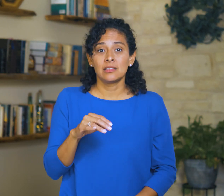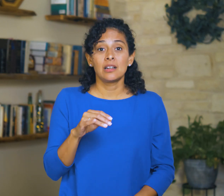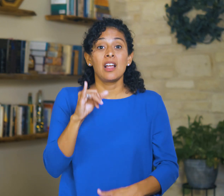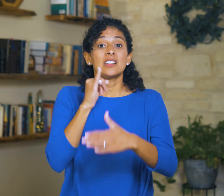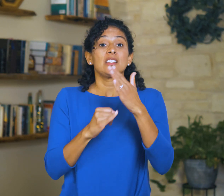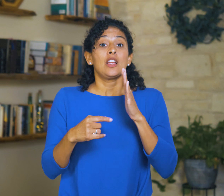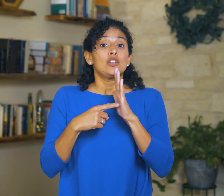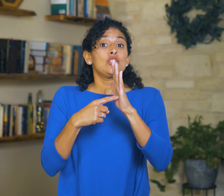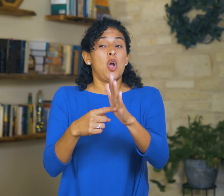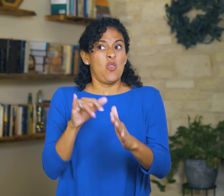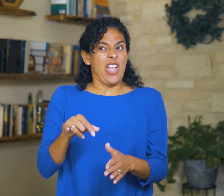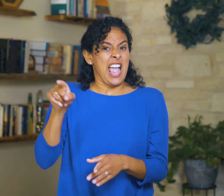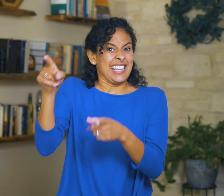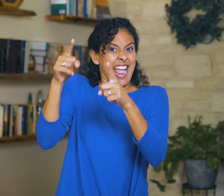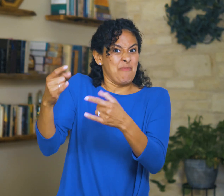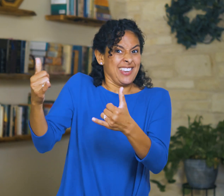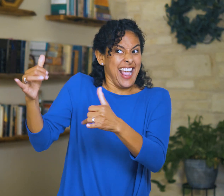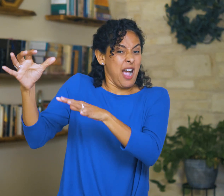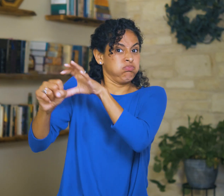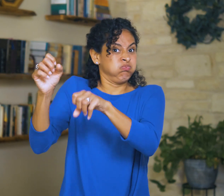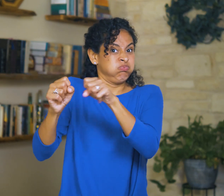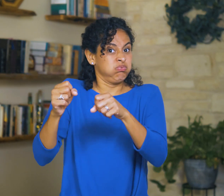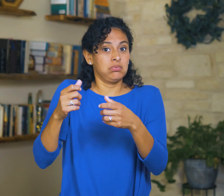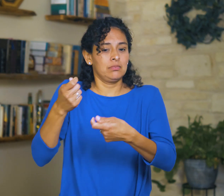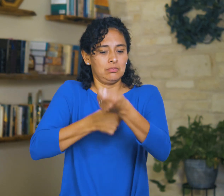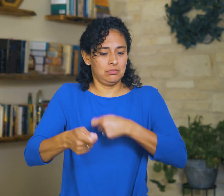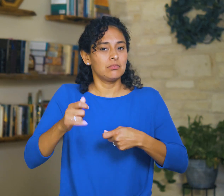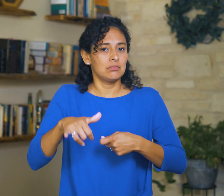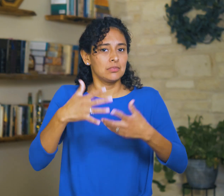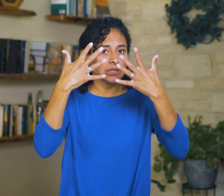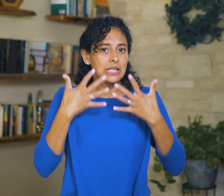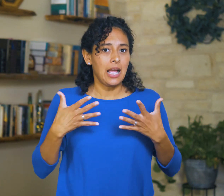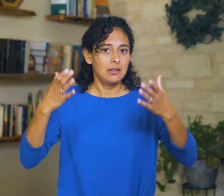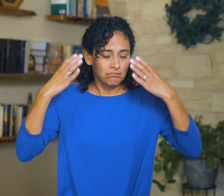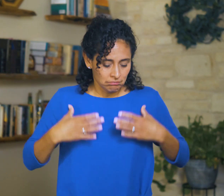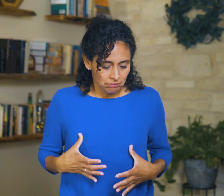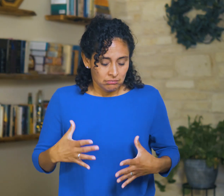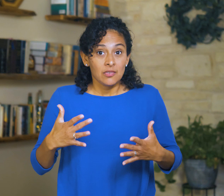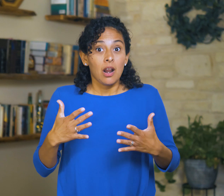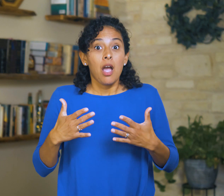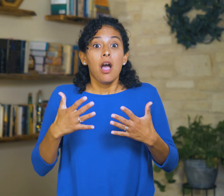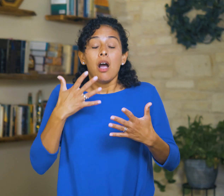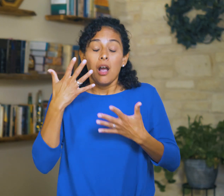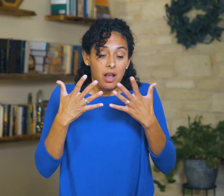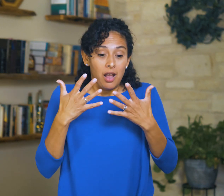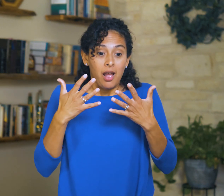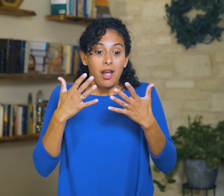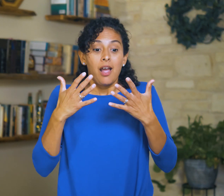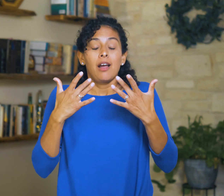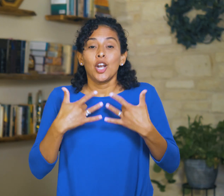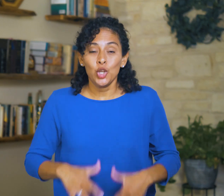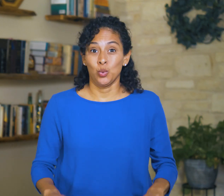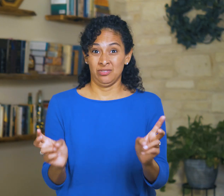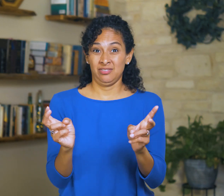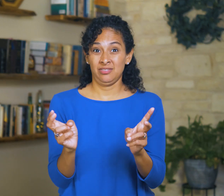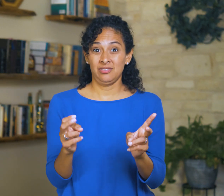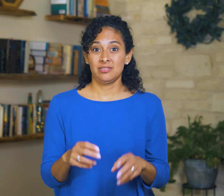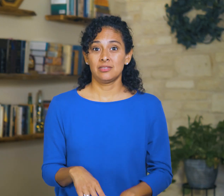Isaiah demonstrates this by going from a state of mourning in his sackcloth to a state of humiliation via nudity.